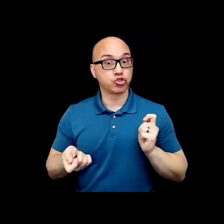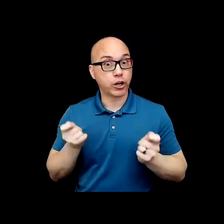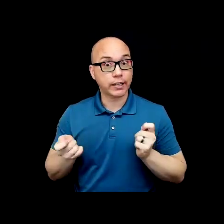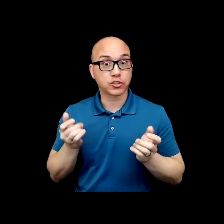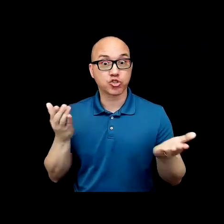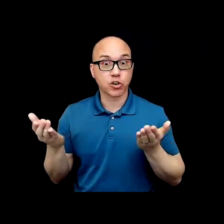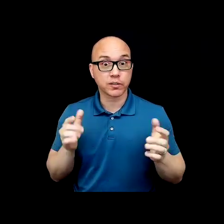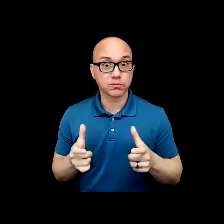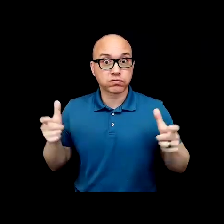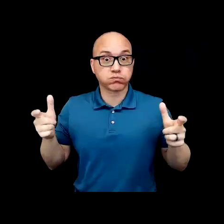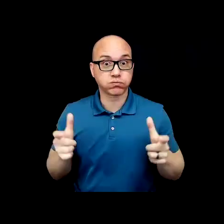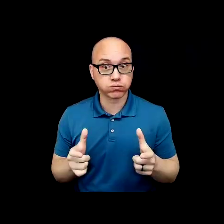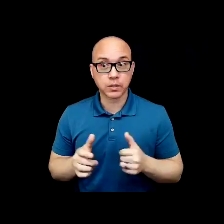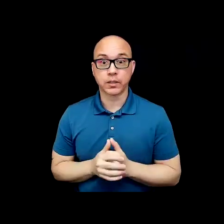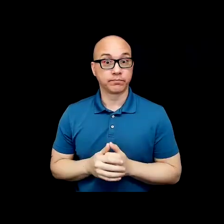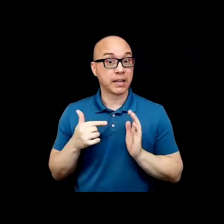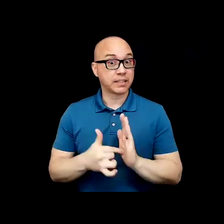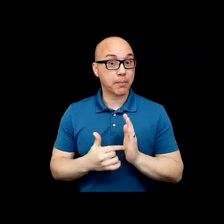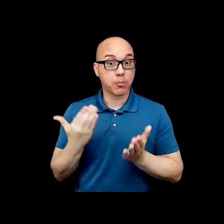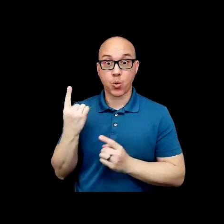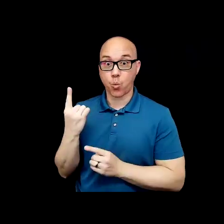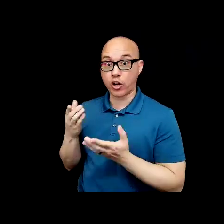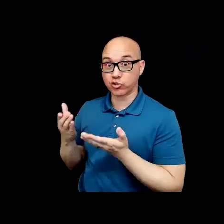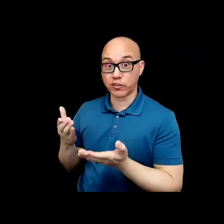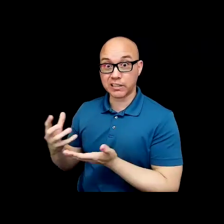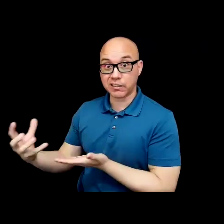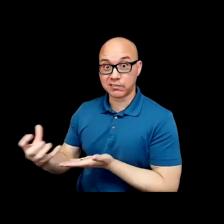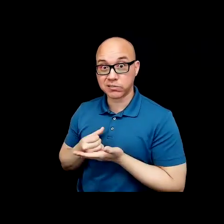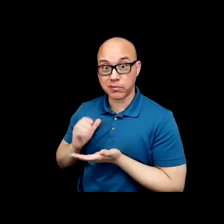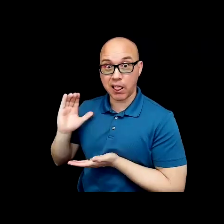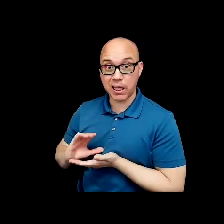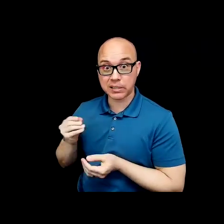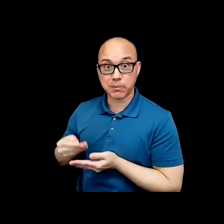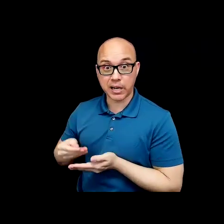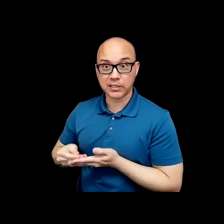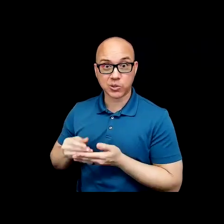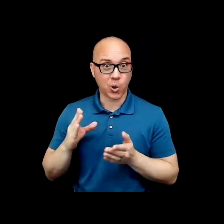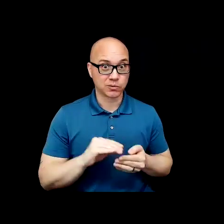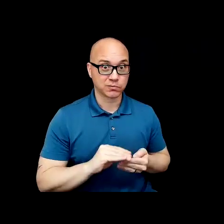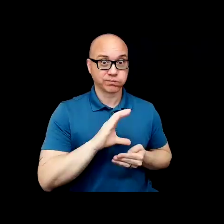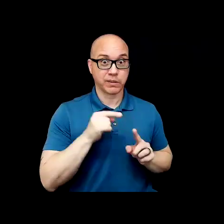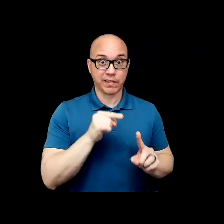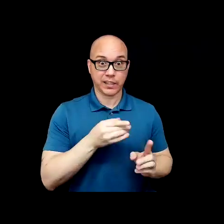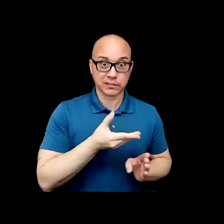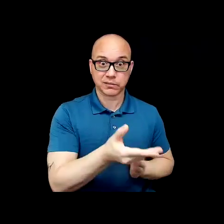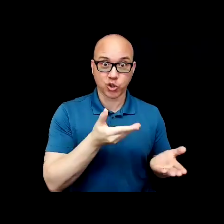may not be bringing in as much income as another service. Do you need to reevaluate your expenses?